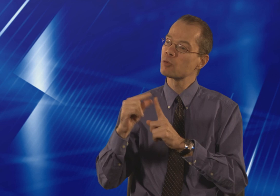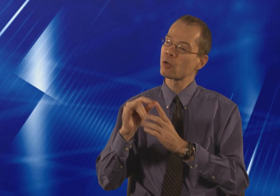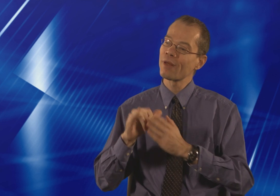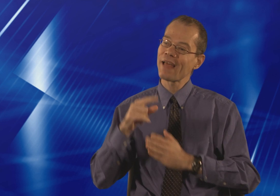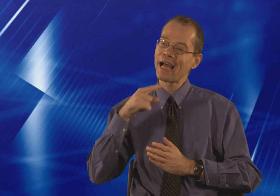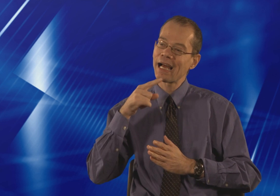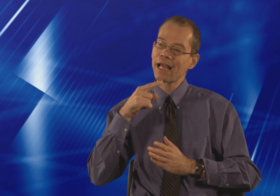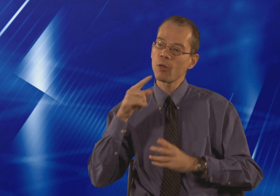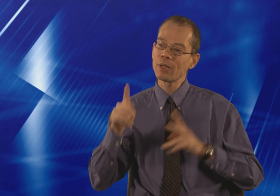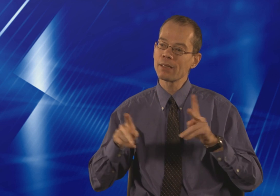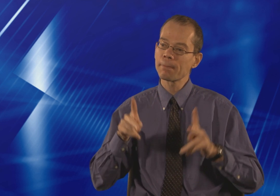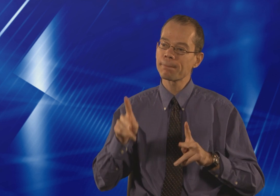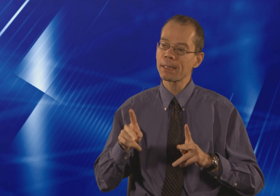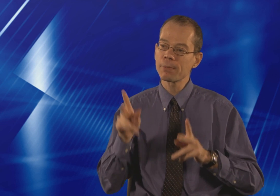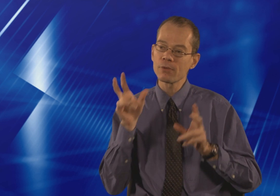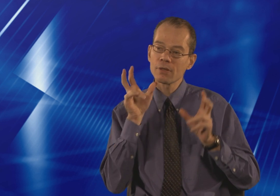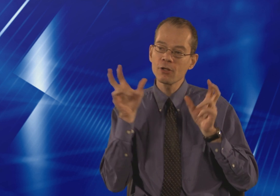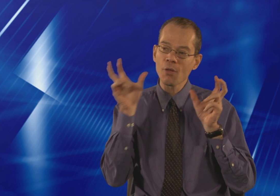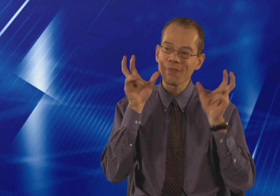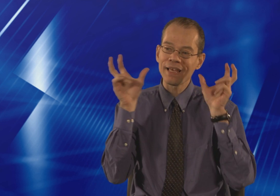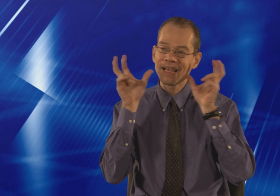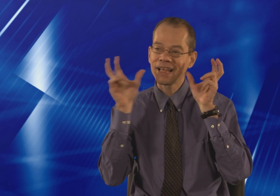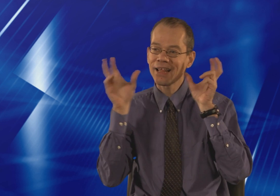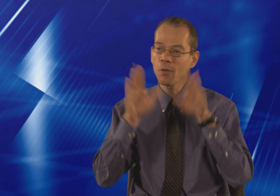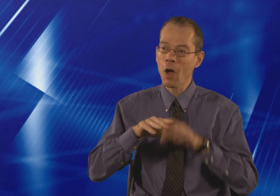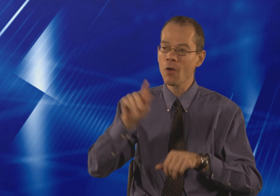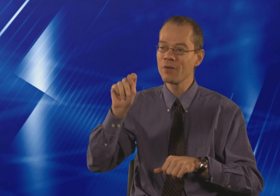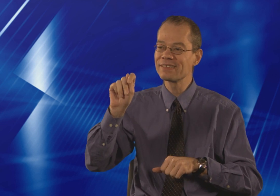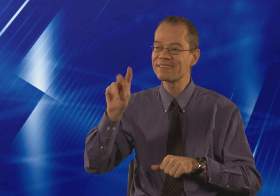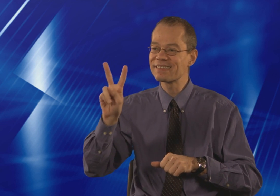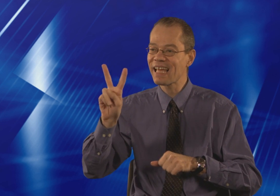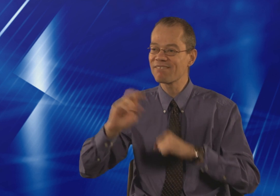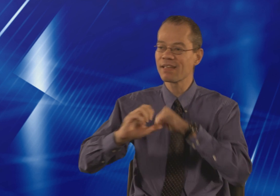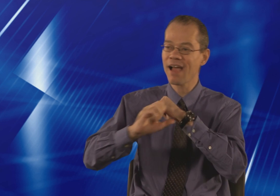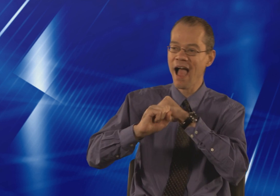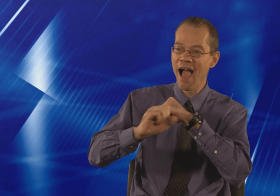That type of word hearing people overhear that on television,